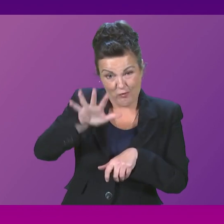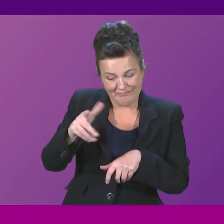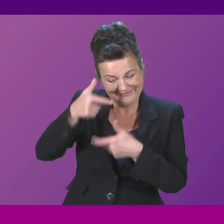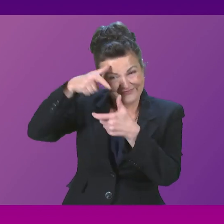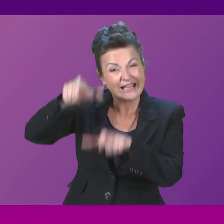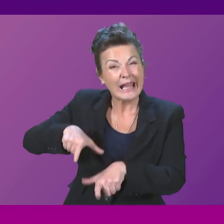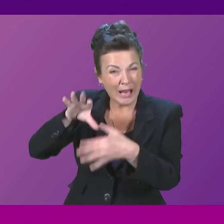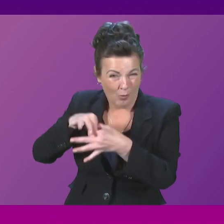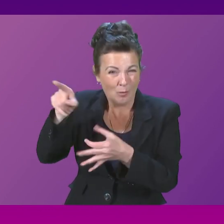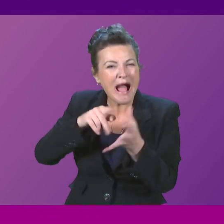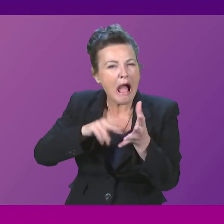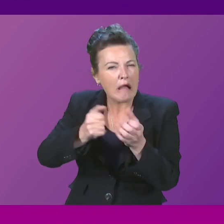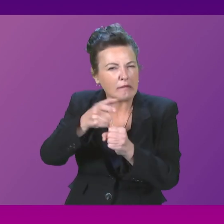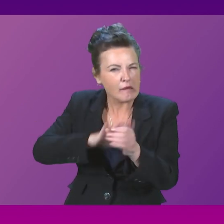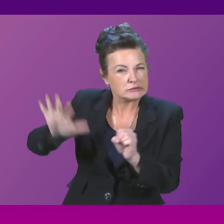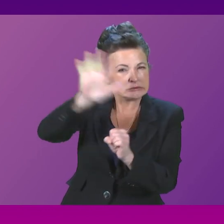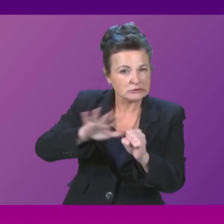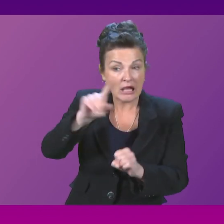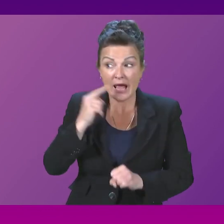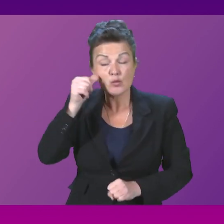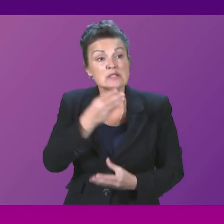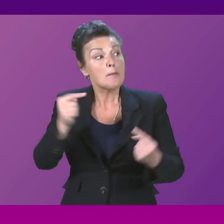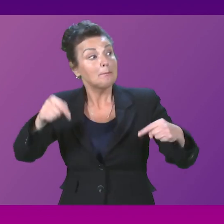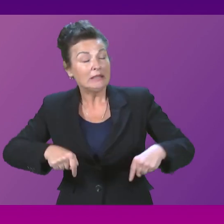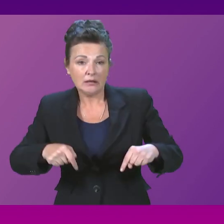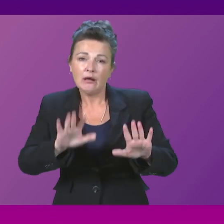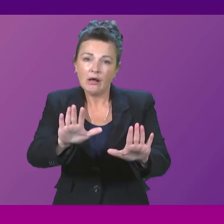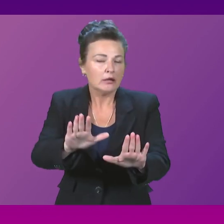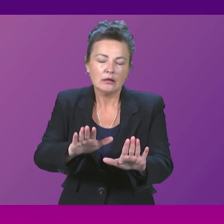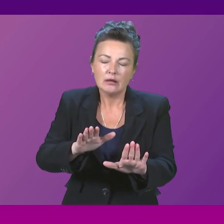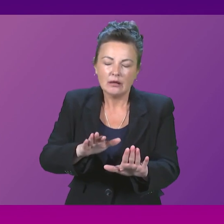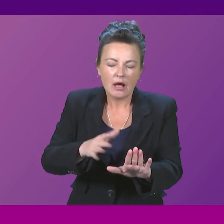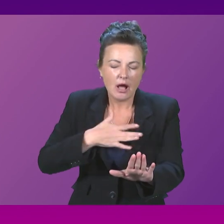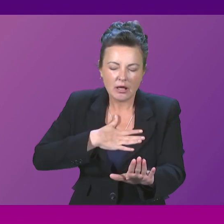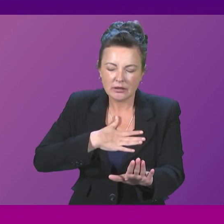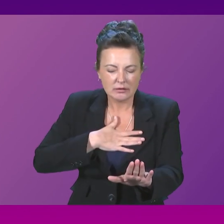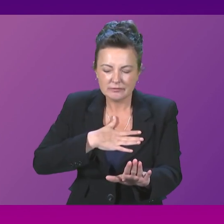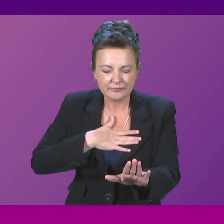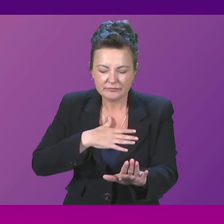I welcome them here and do not underestimate how difficult it is for them to be here to